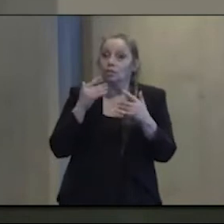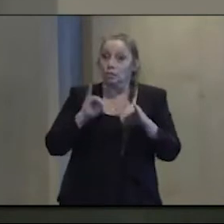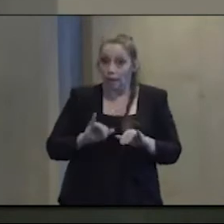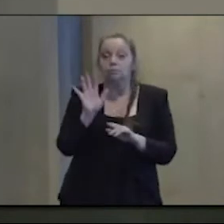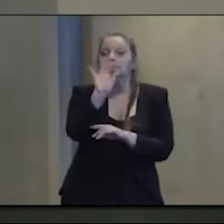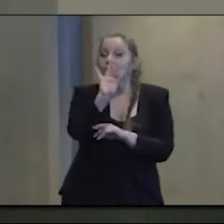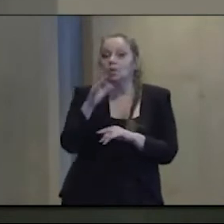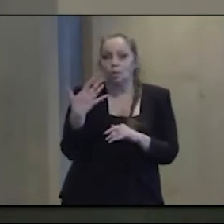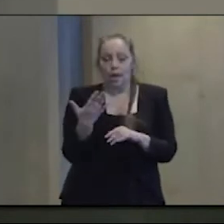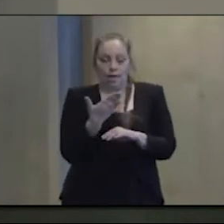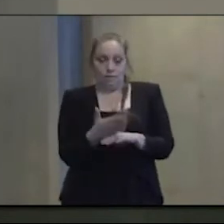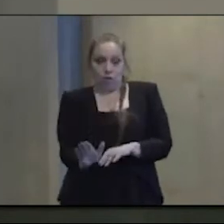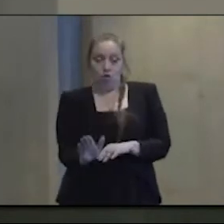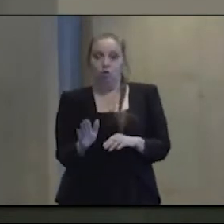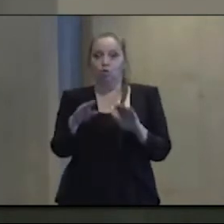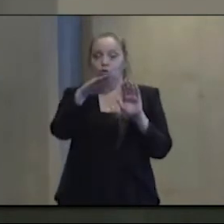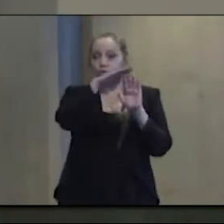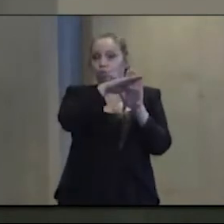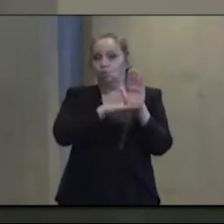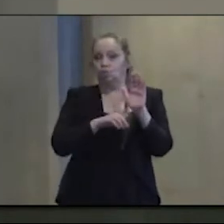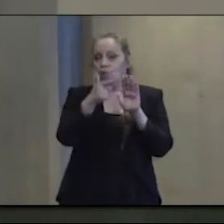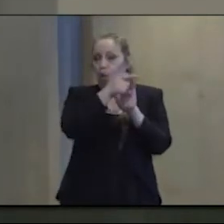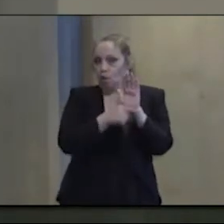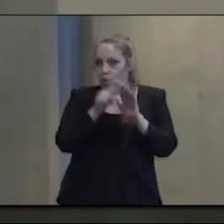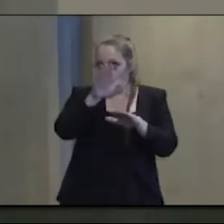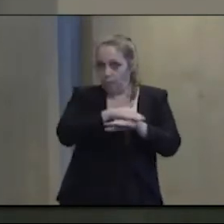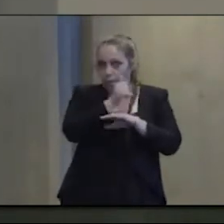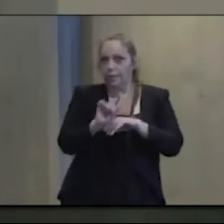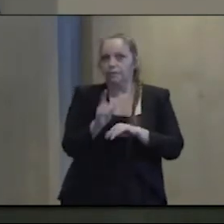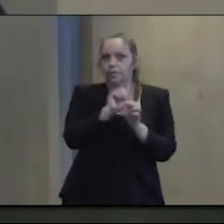environmental duty, a new piece of legislation coming in place on the first of July 2020,